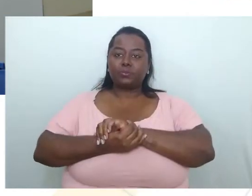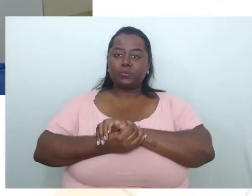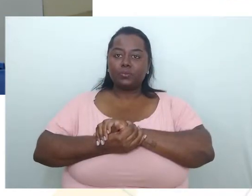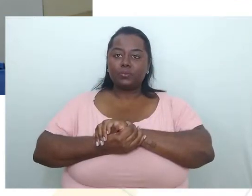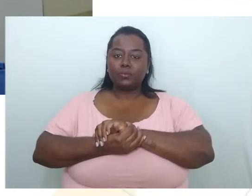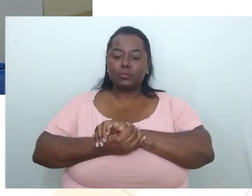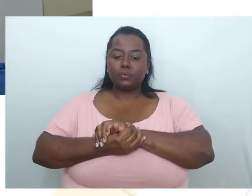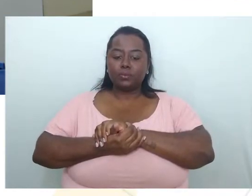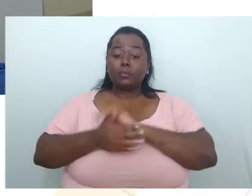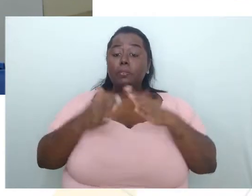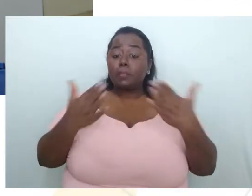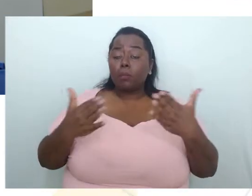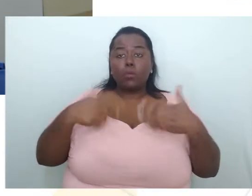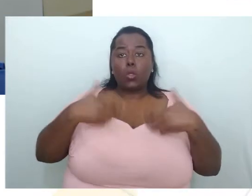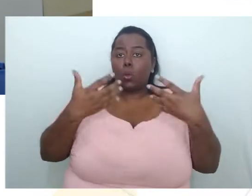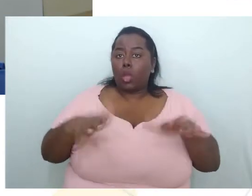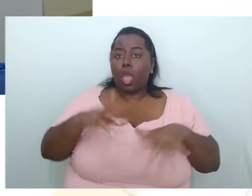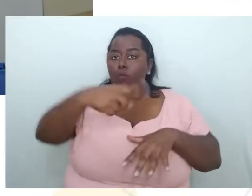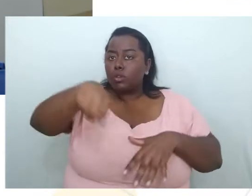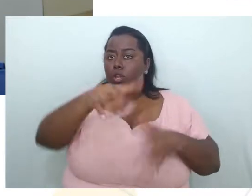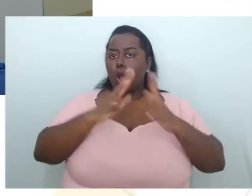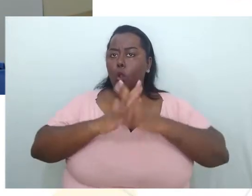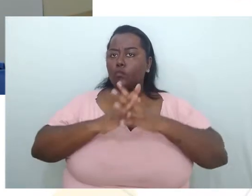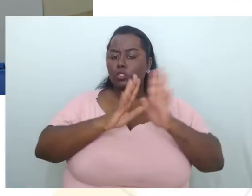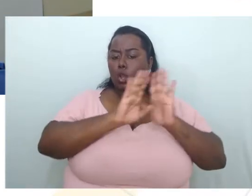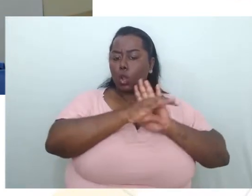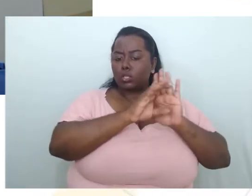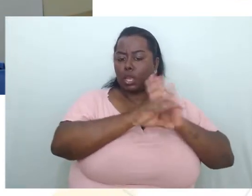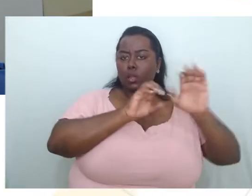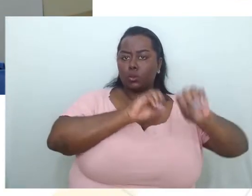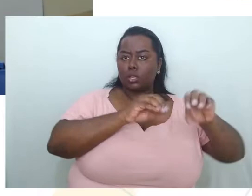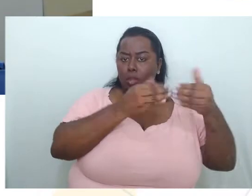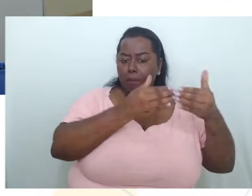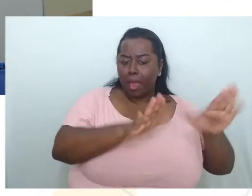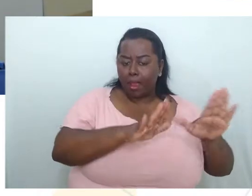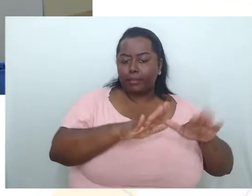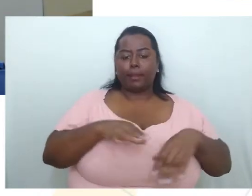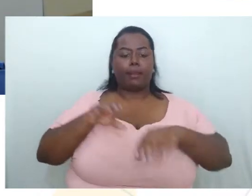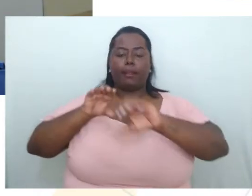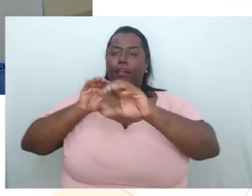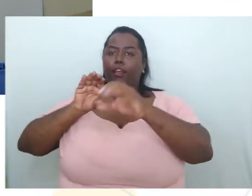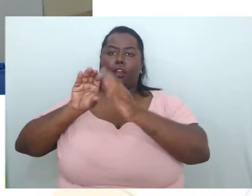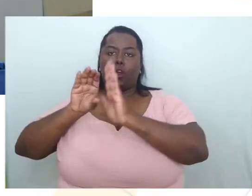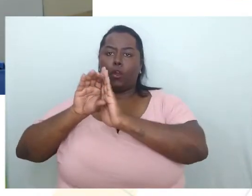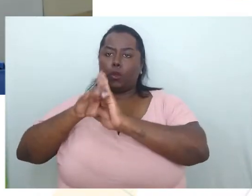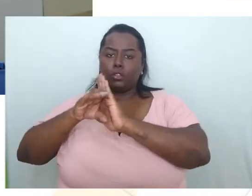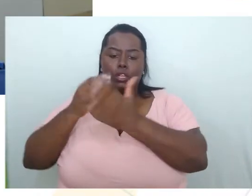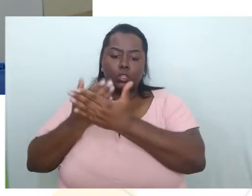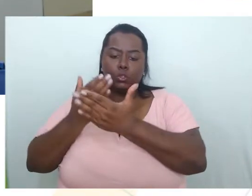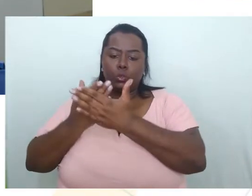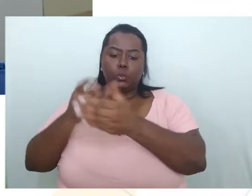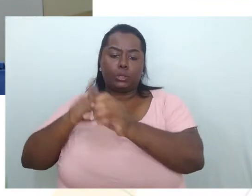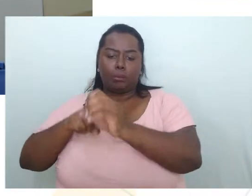So I don't want to confuse the idea of open education with independent study, or self-study informal study,